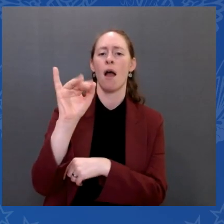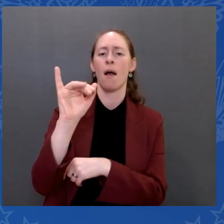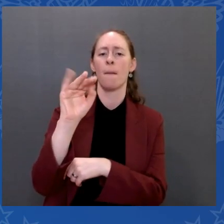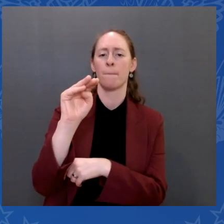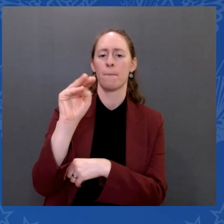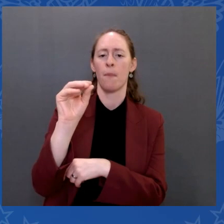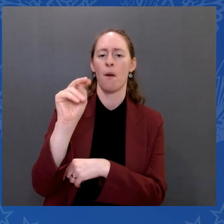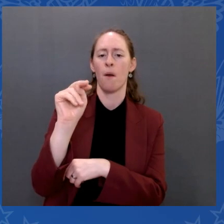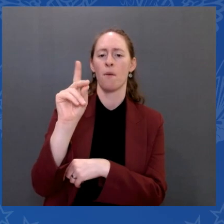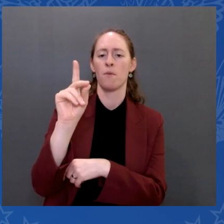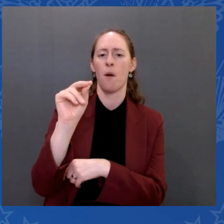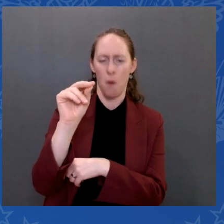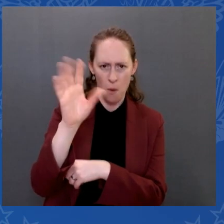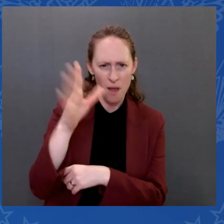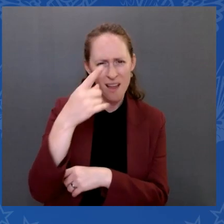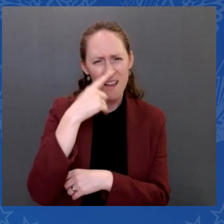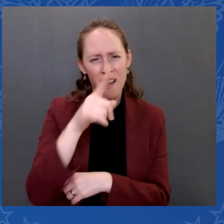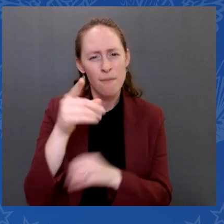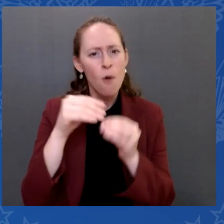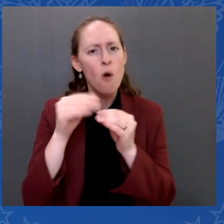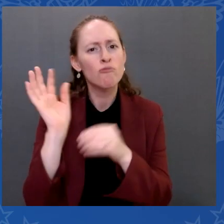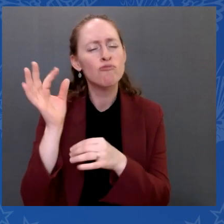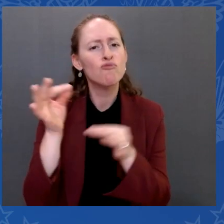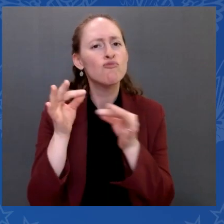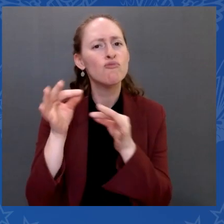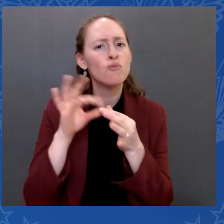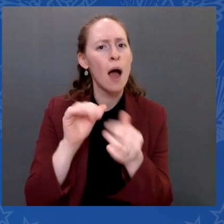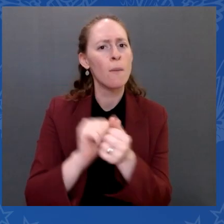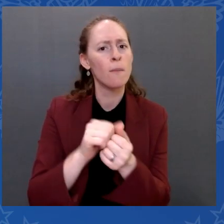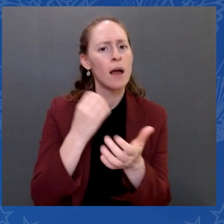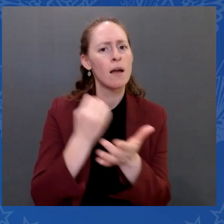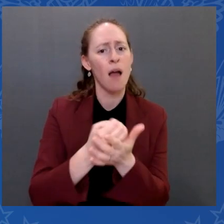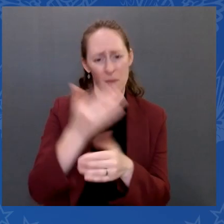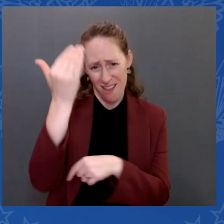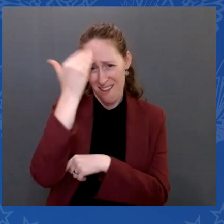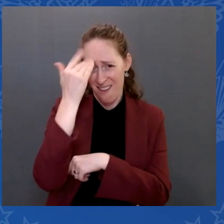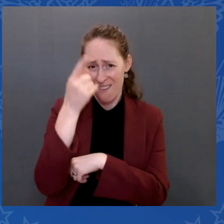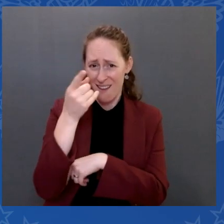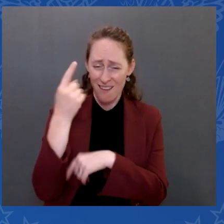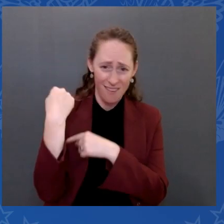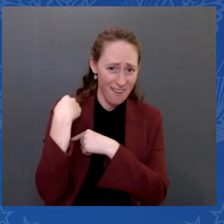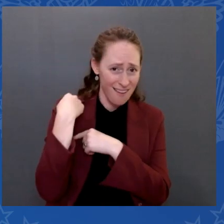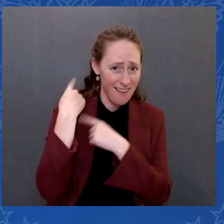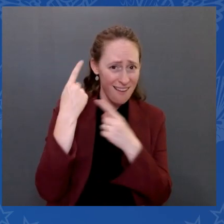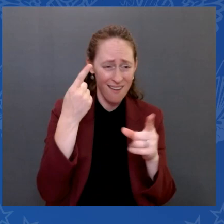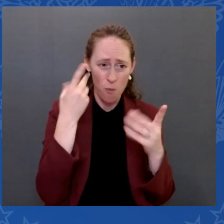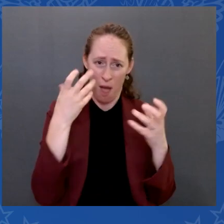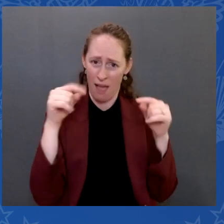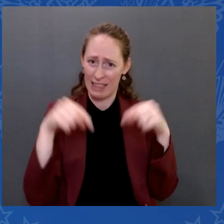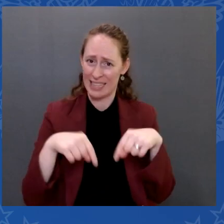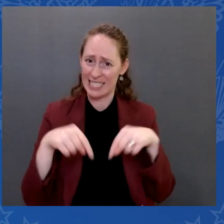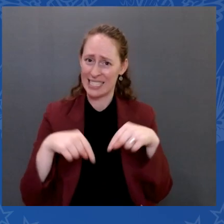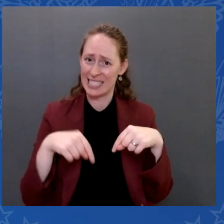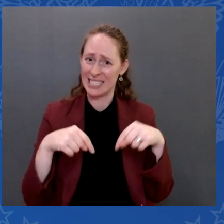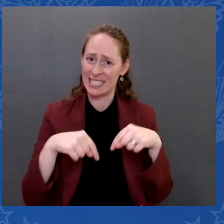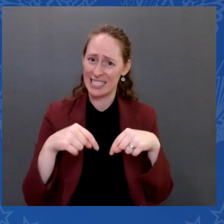on this effort, Secretary Raimondo and the Commerce Department, if passed, will be given principal responsibility for implementing this legislation.